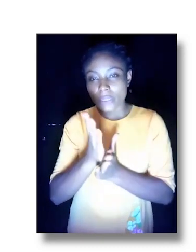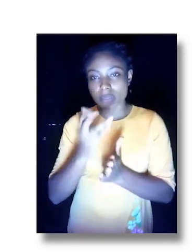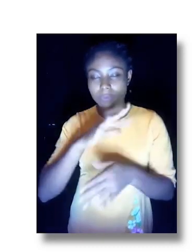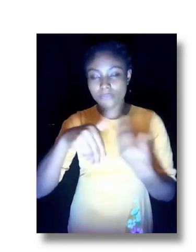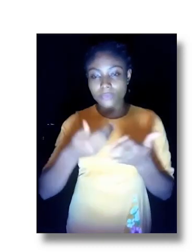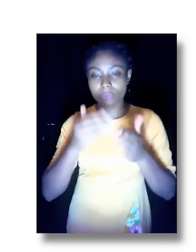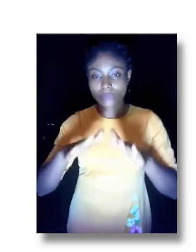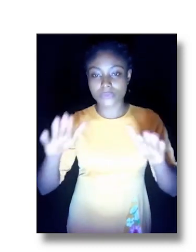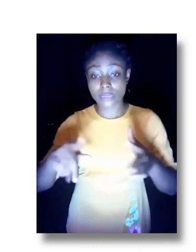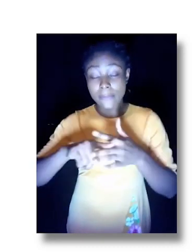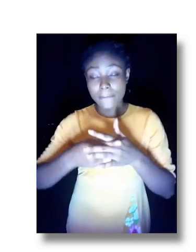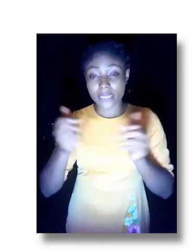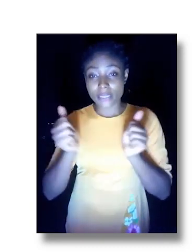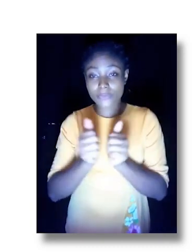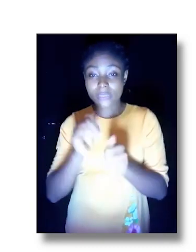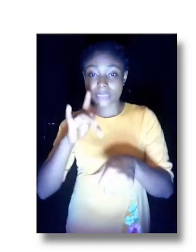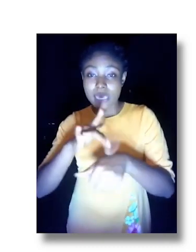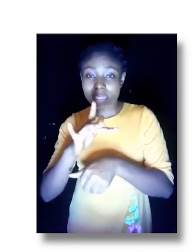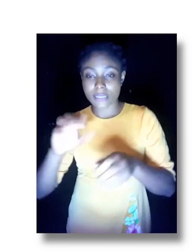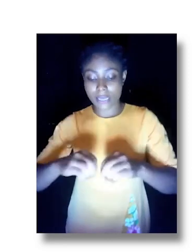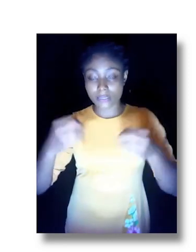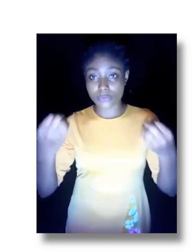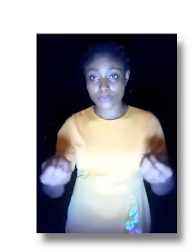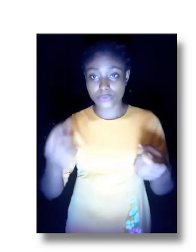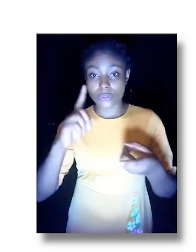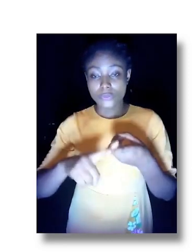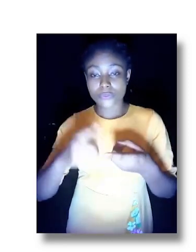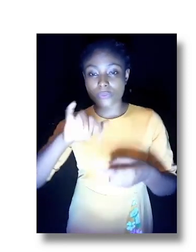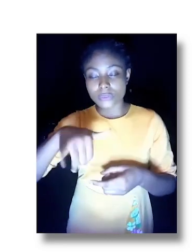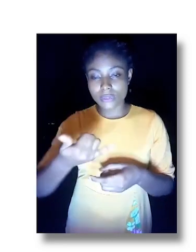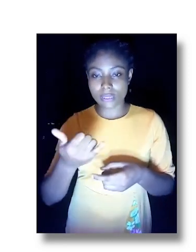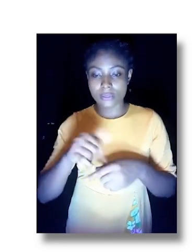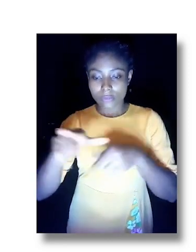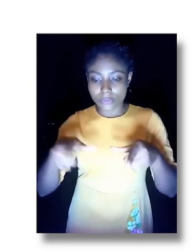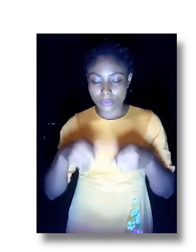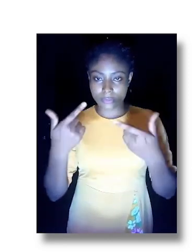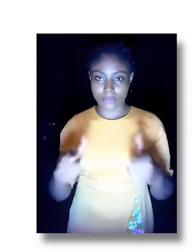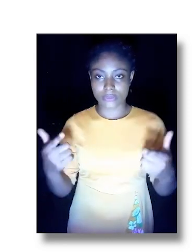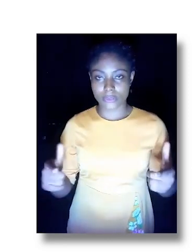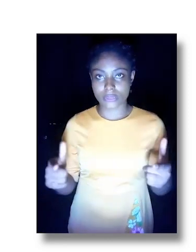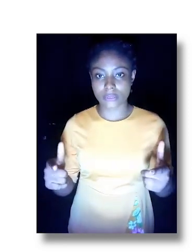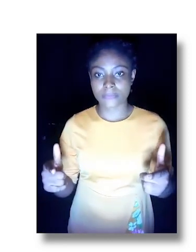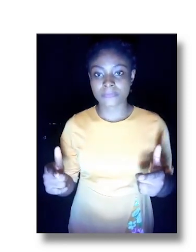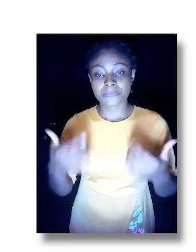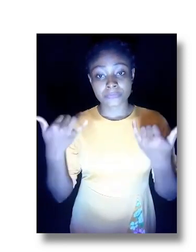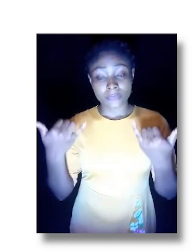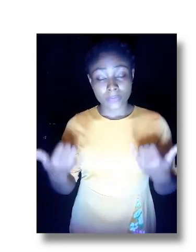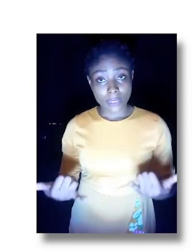The linguistic rights of all children begins with an early exposure to their indigenous